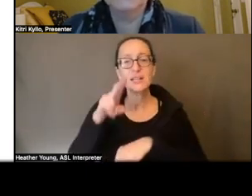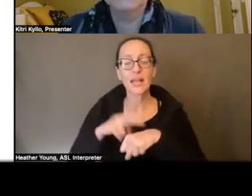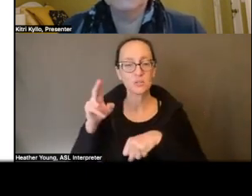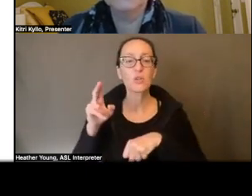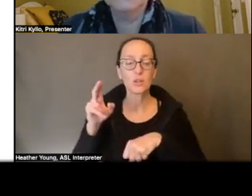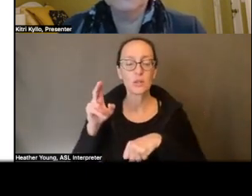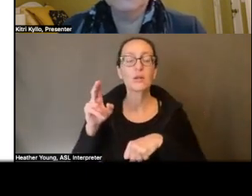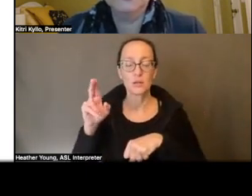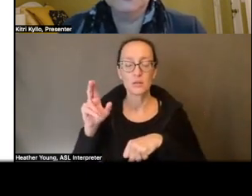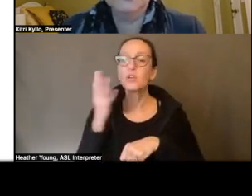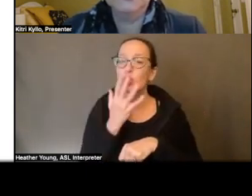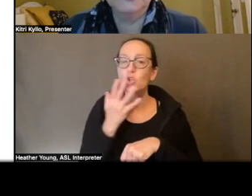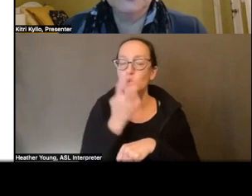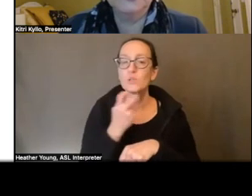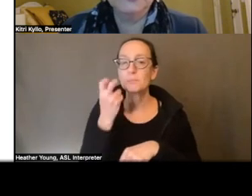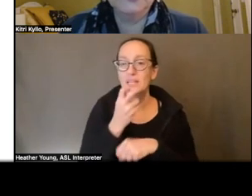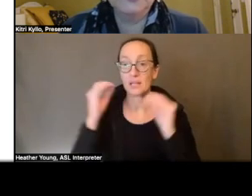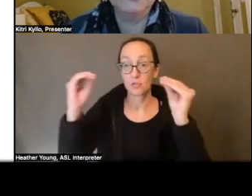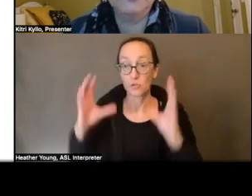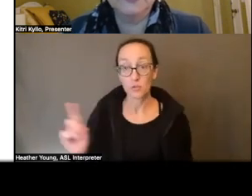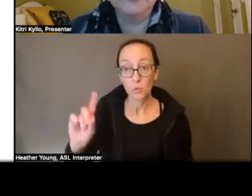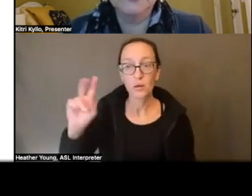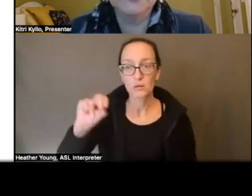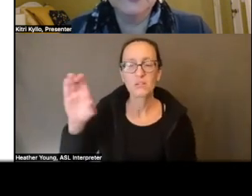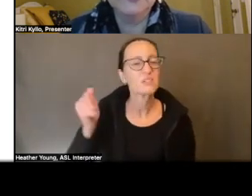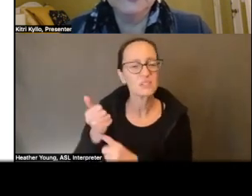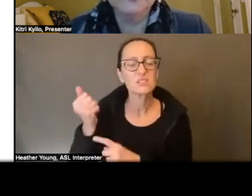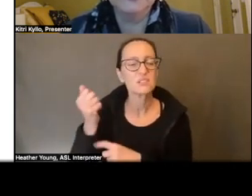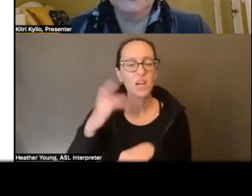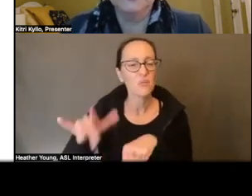in North Carolina and she is available for cue classes.